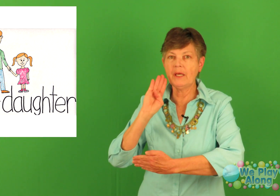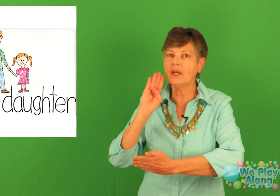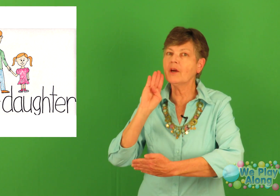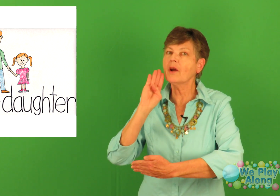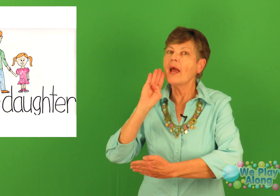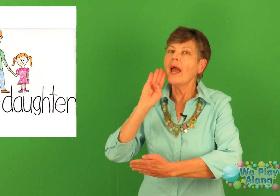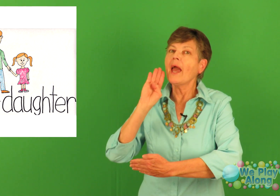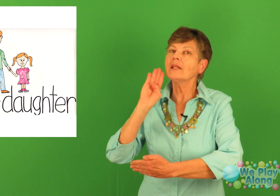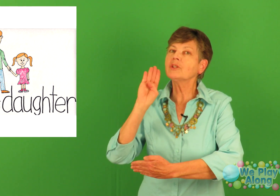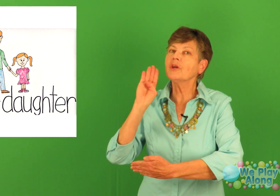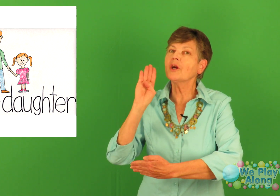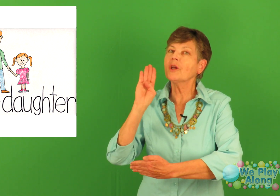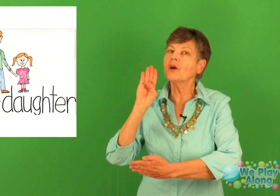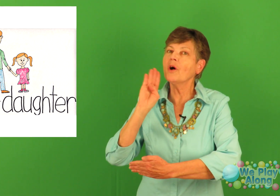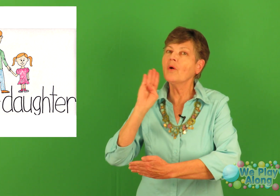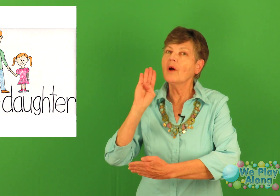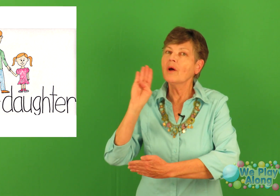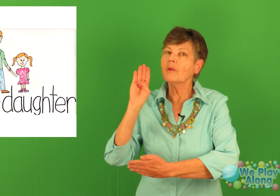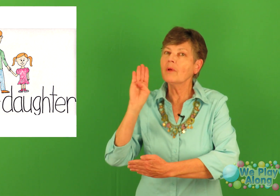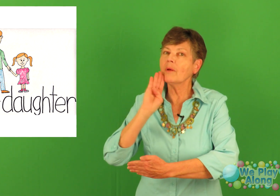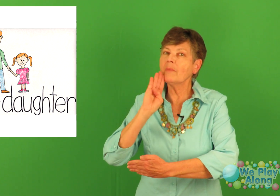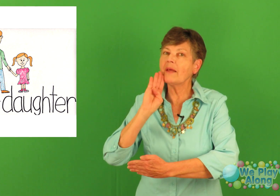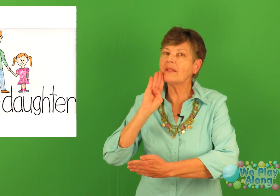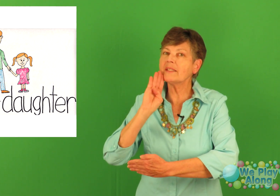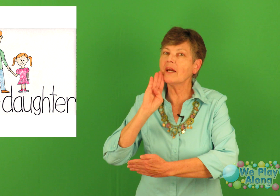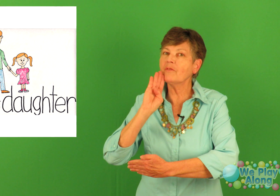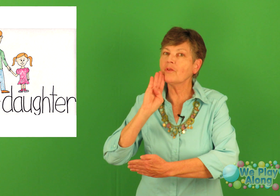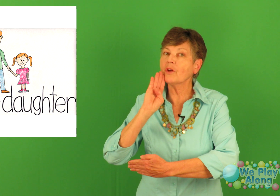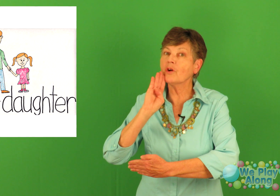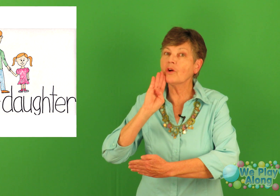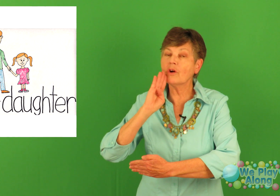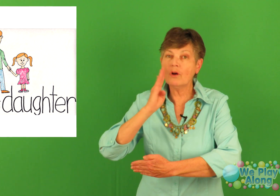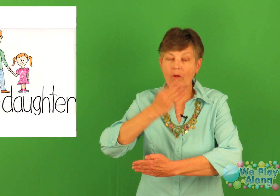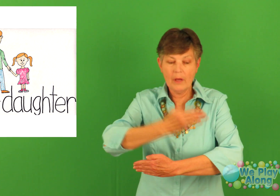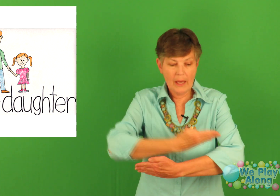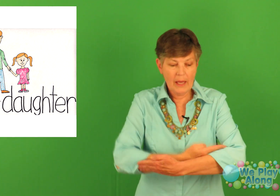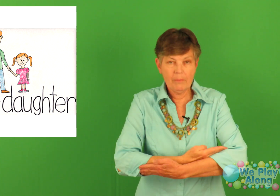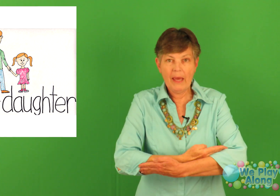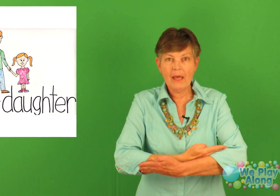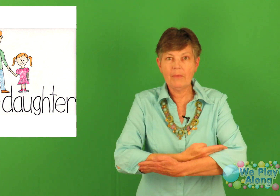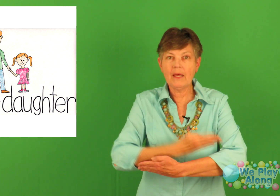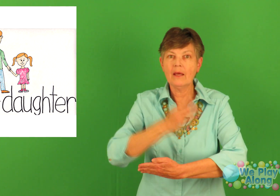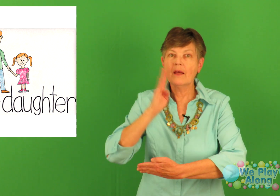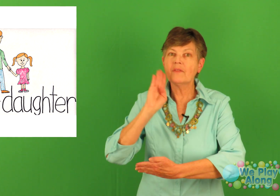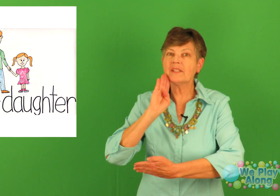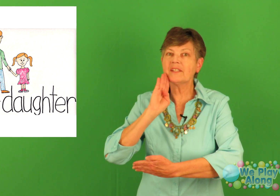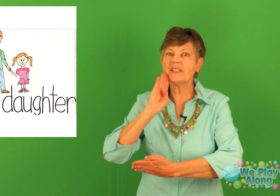here and so you're gonna go make this sign for the girl and baby this is a